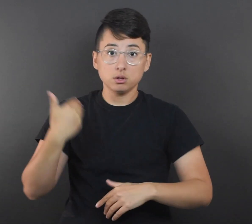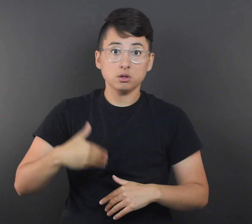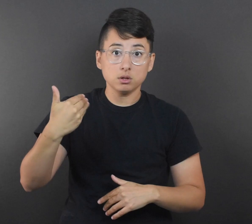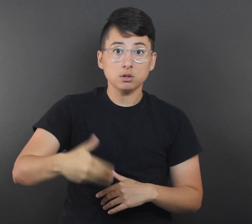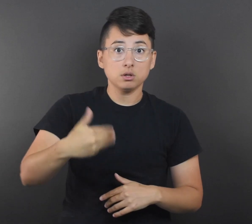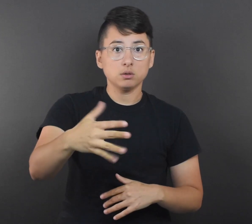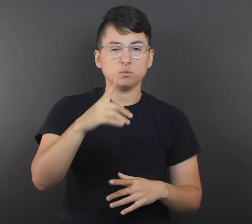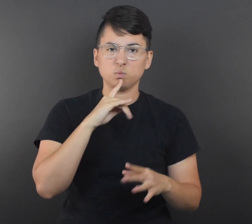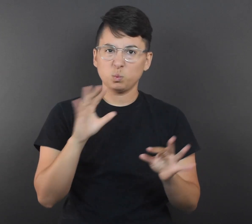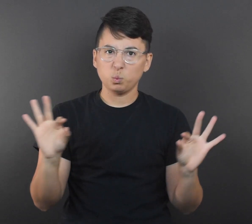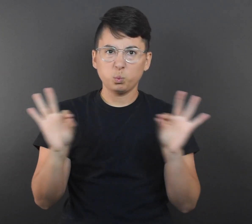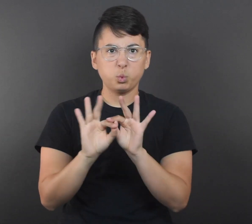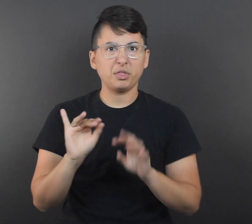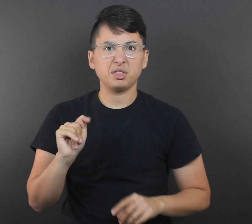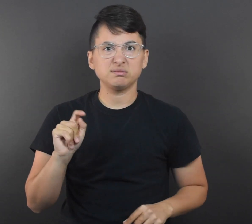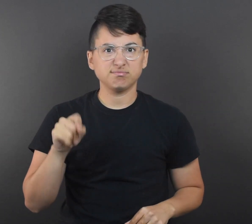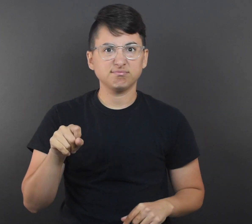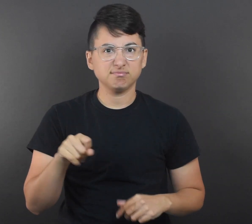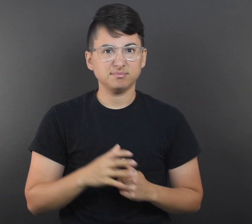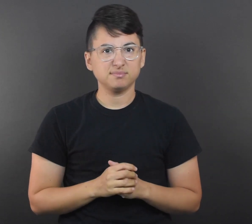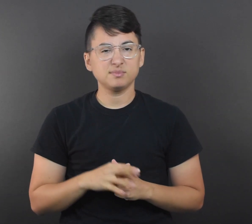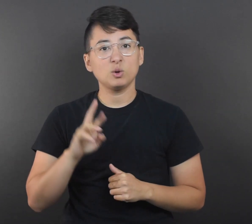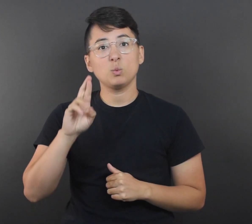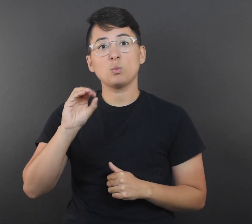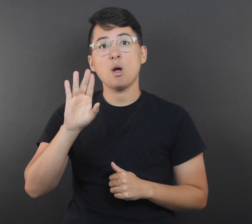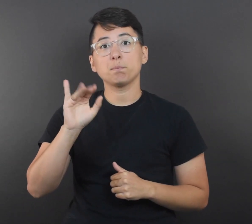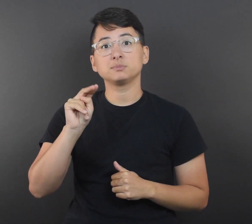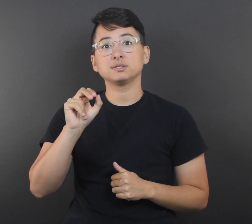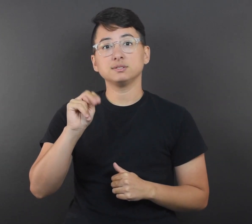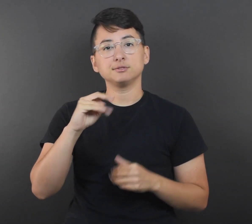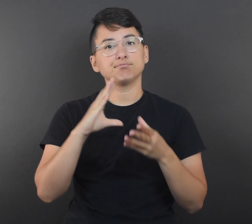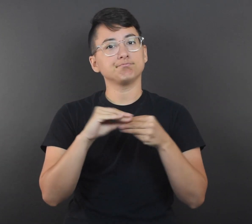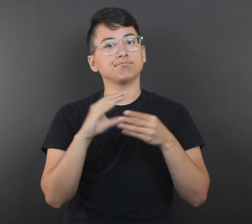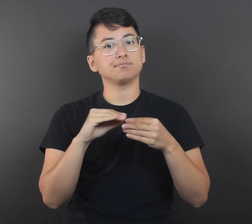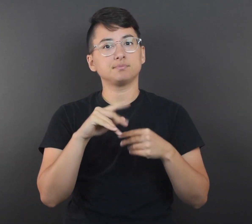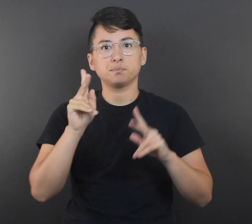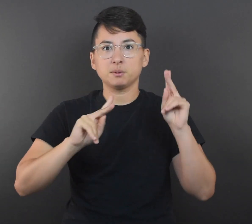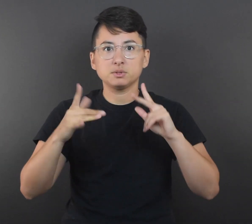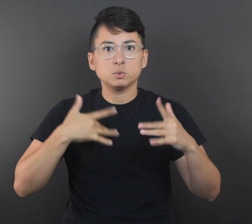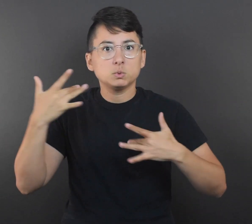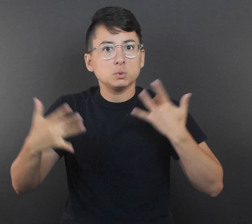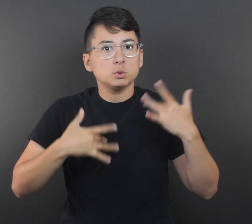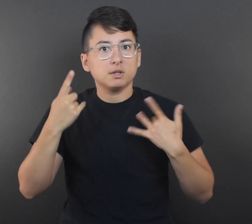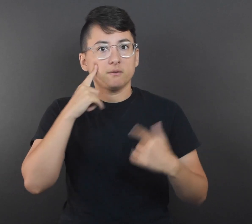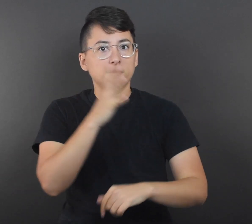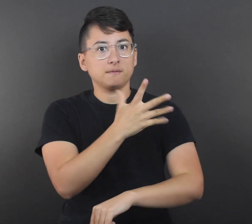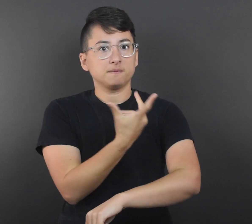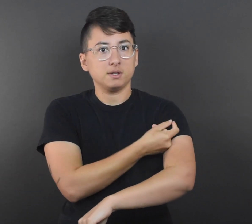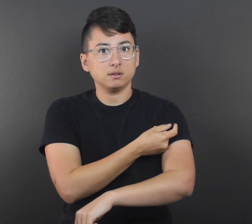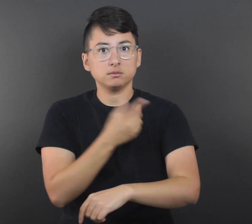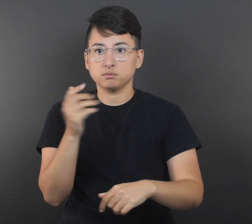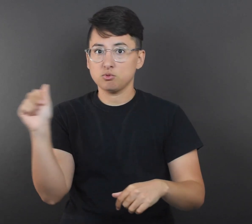worth it: Robinson said that “people were excited [for their vaccinations] and they all showed up.”